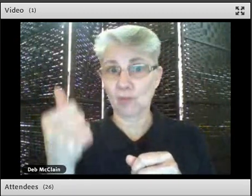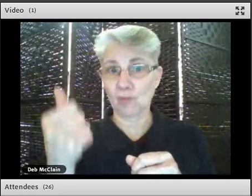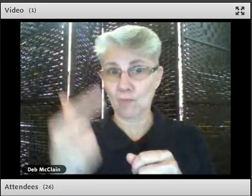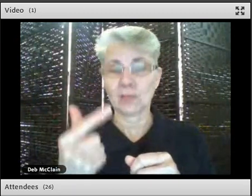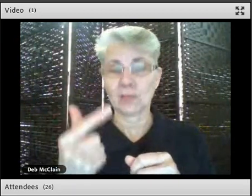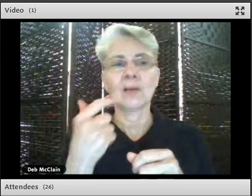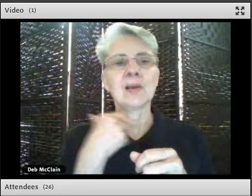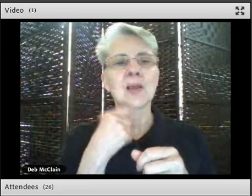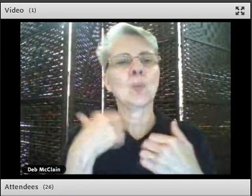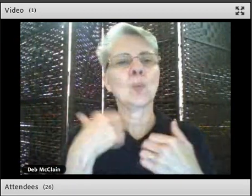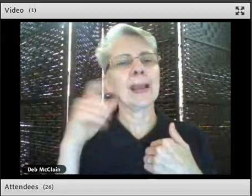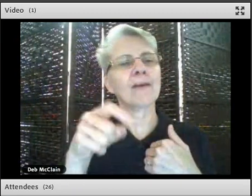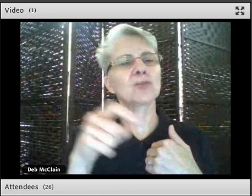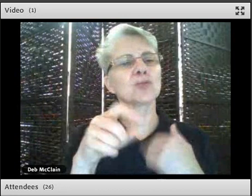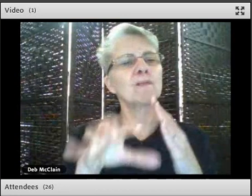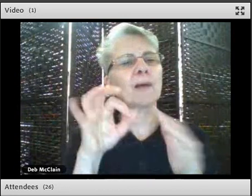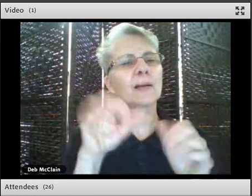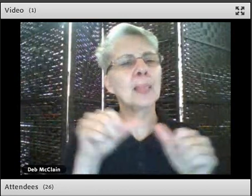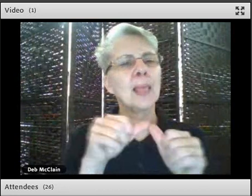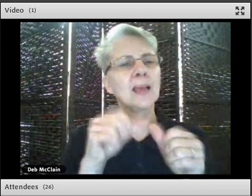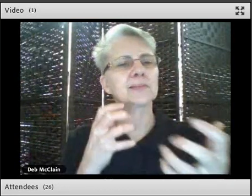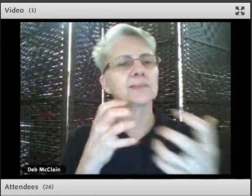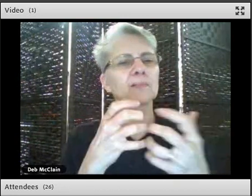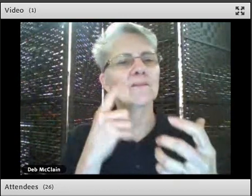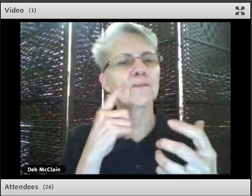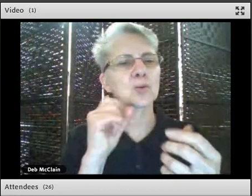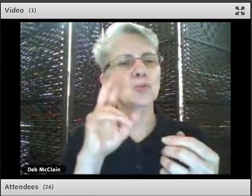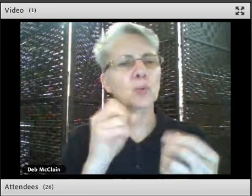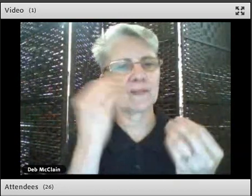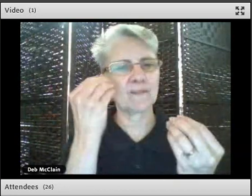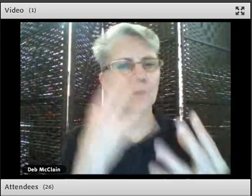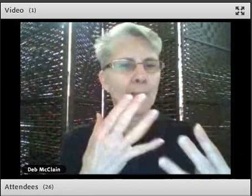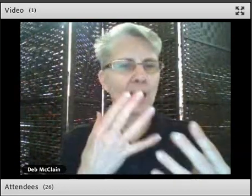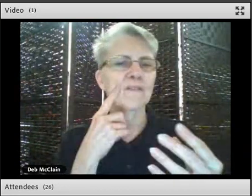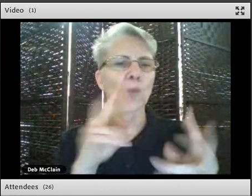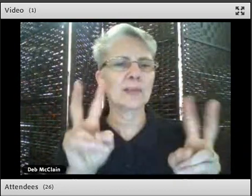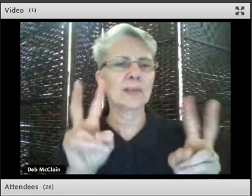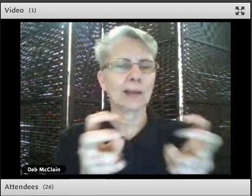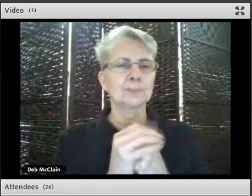RDA has been flipping back and forth over time. It used to be for the digital resources